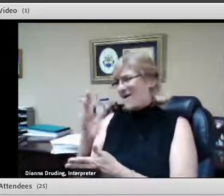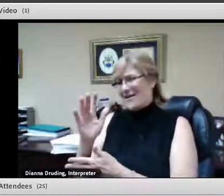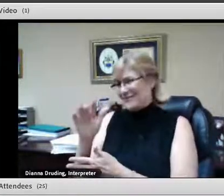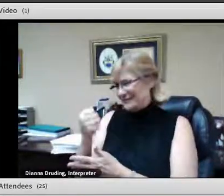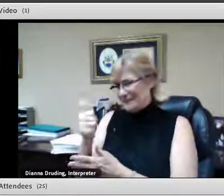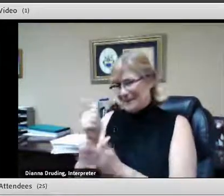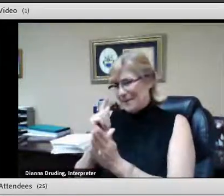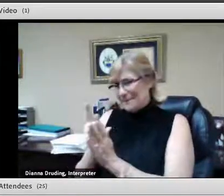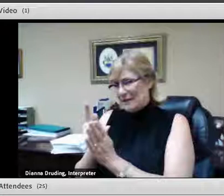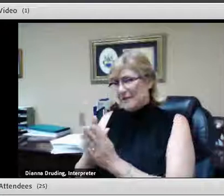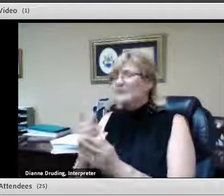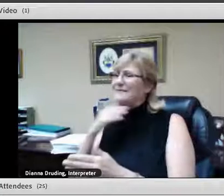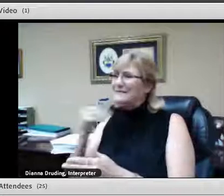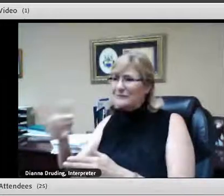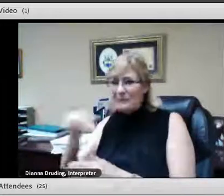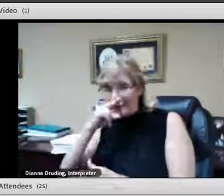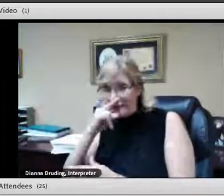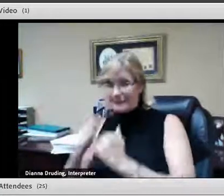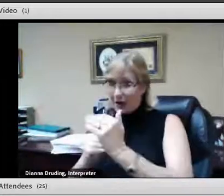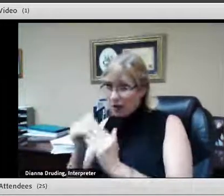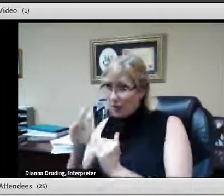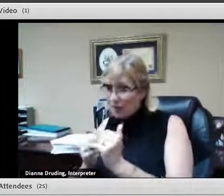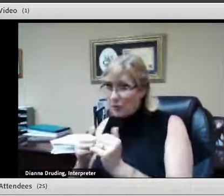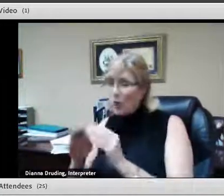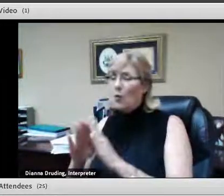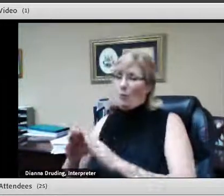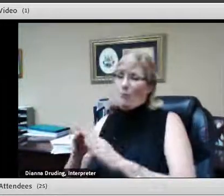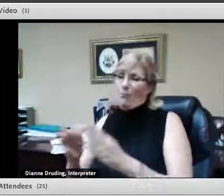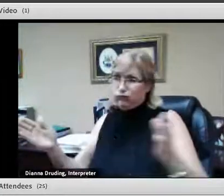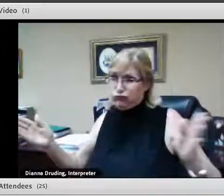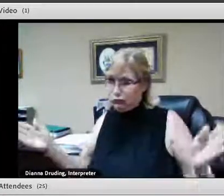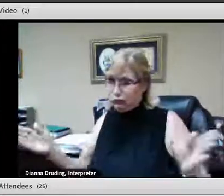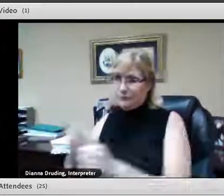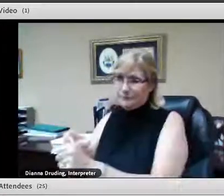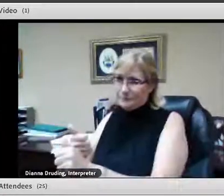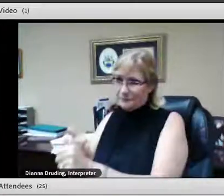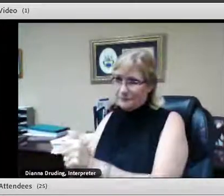to get the kids comfortable. They are way more likely to open up and engage in whatever else you're doing.